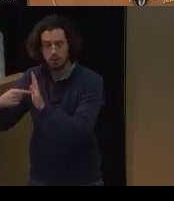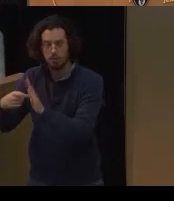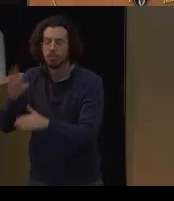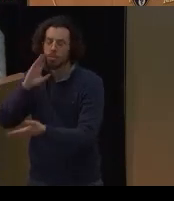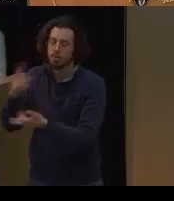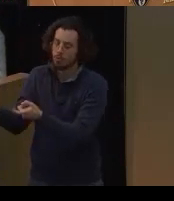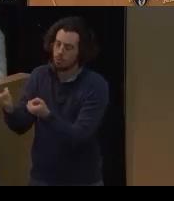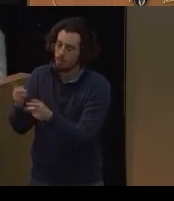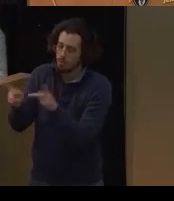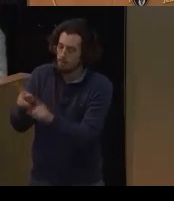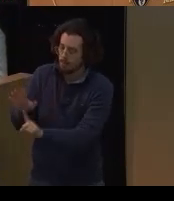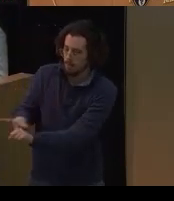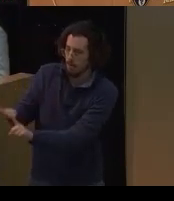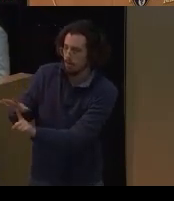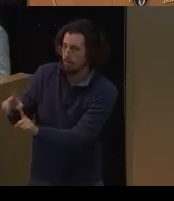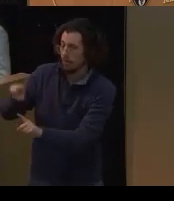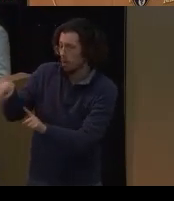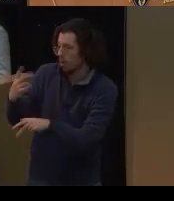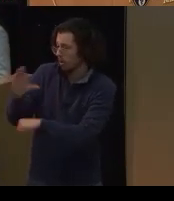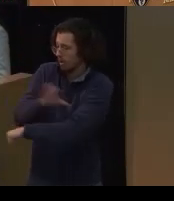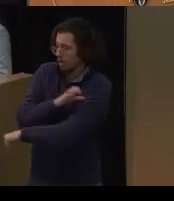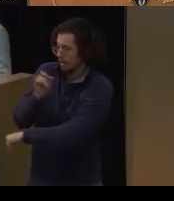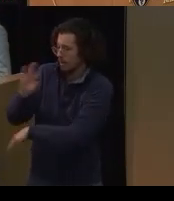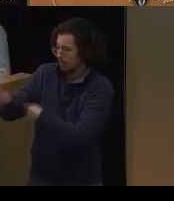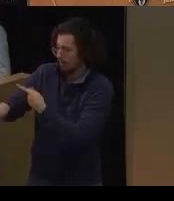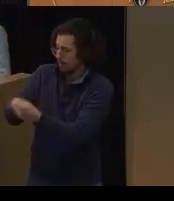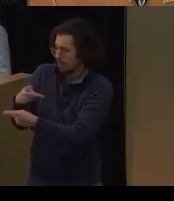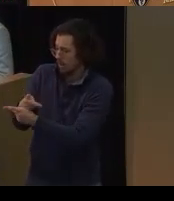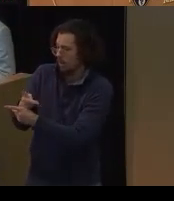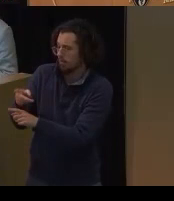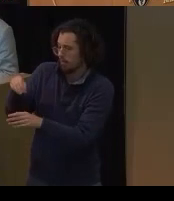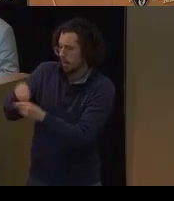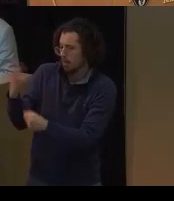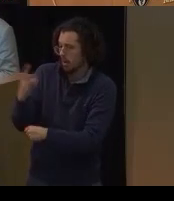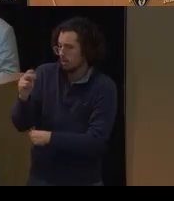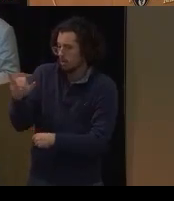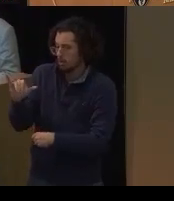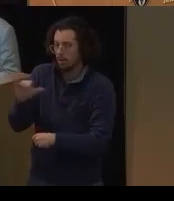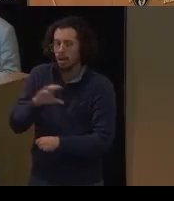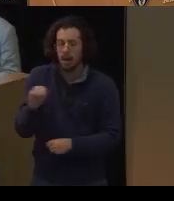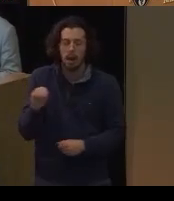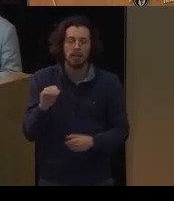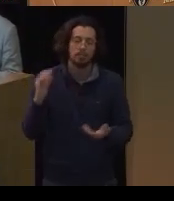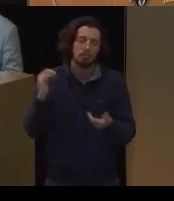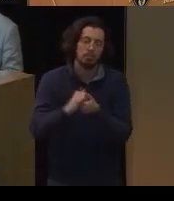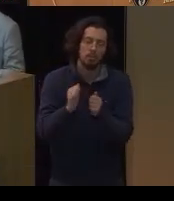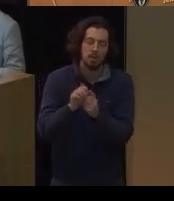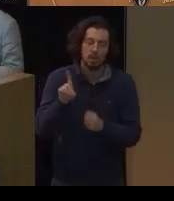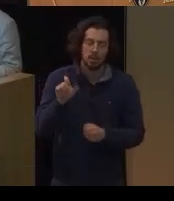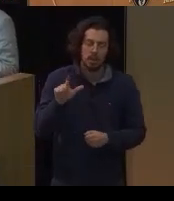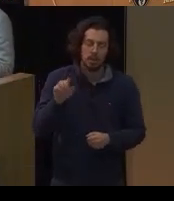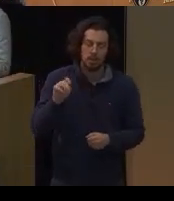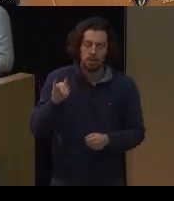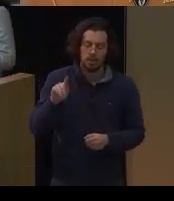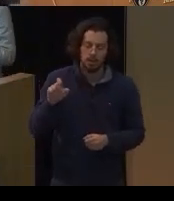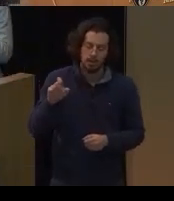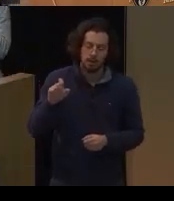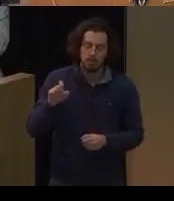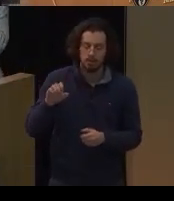risk clinic in Western New York um and with support from the Del Monte Institute okay so